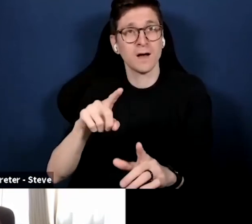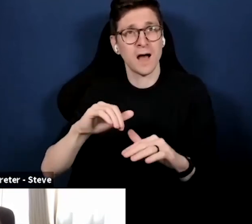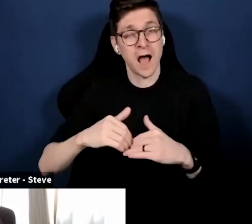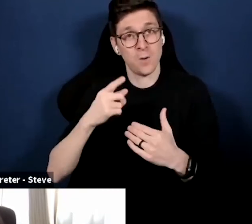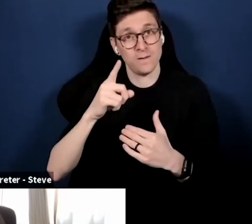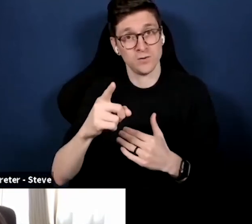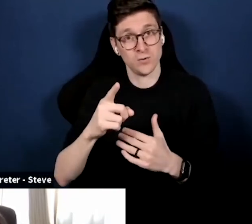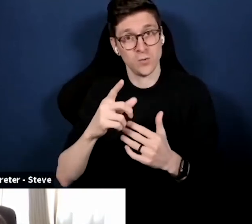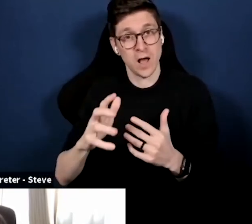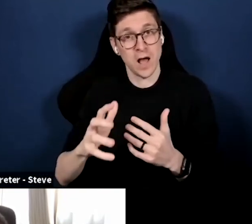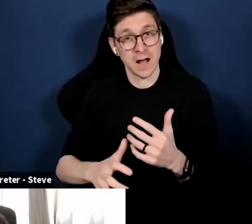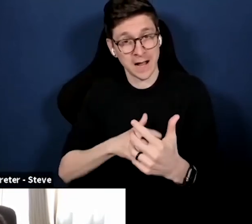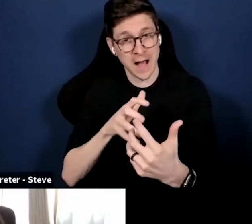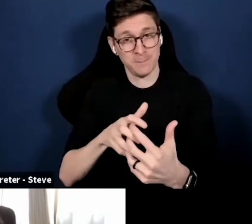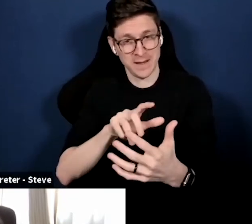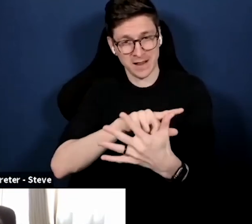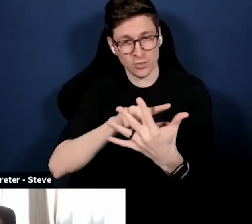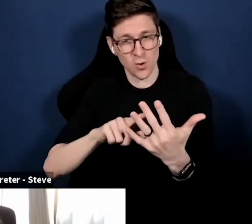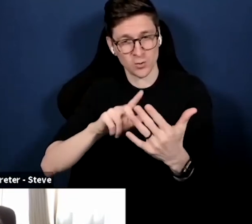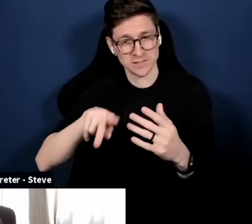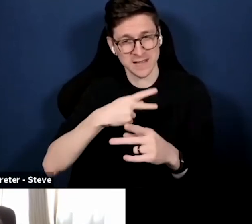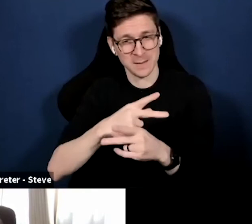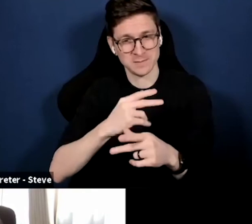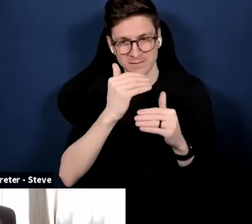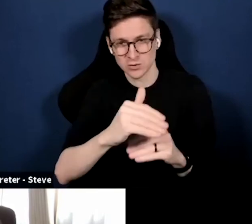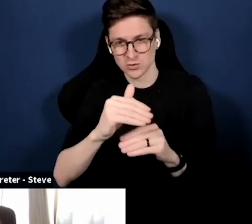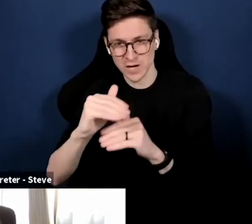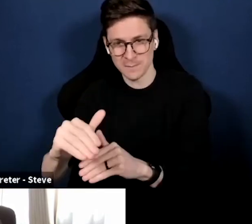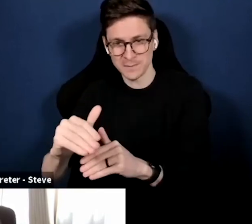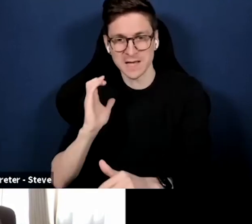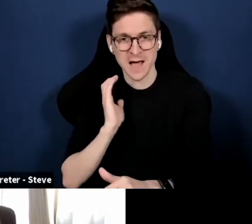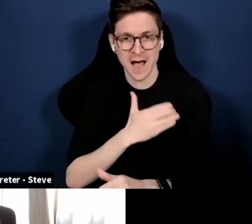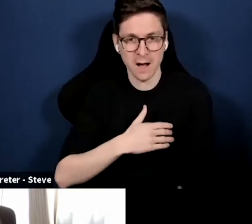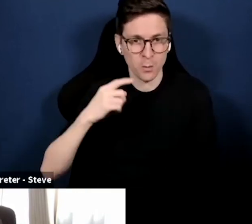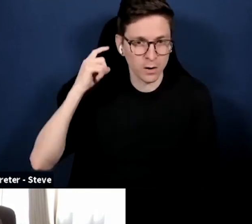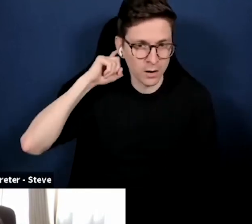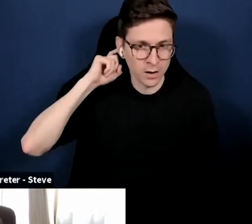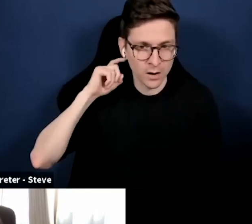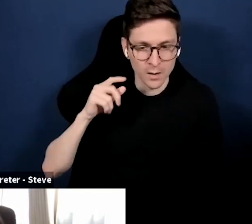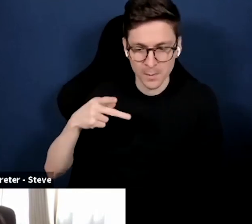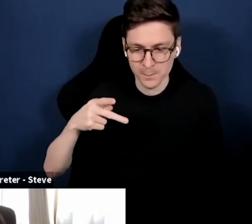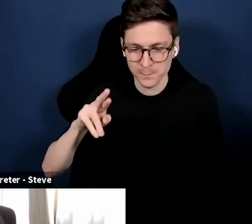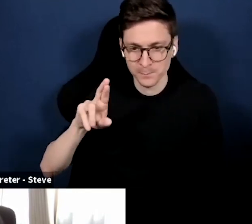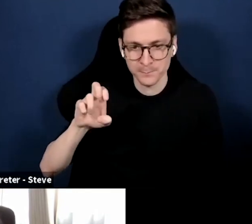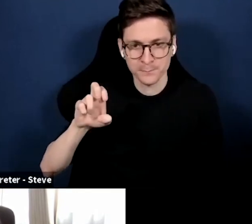learning those the predispositions and the biases that we're born with i'm just curious how do